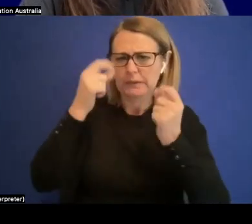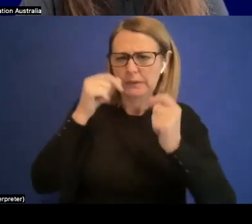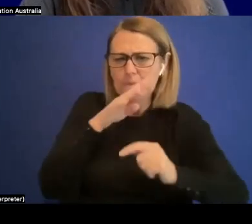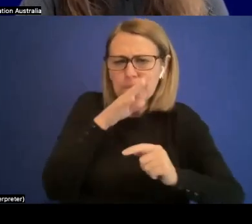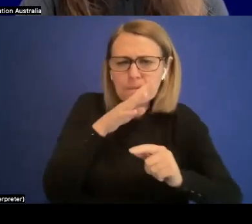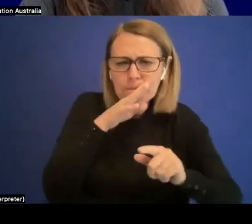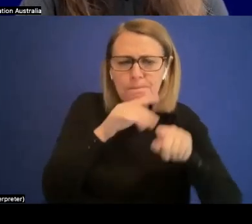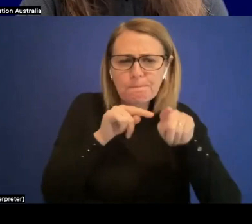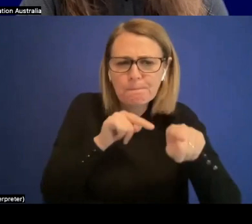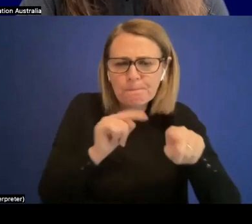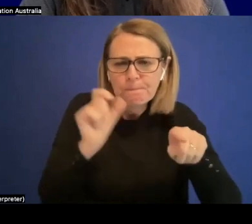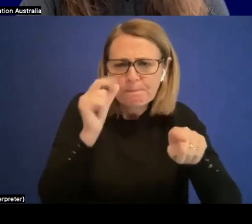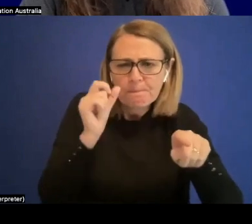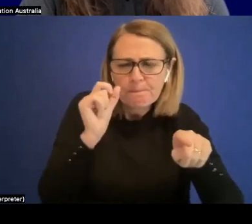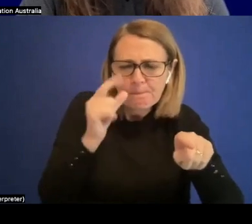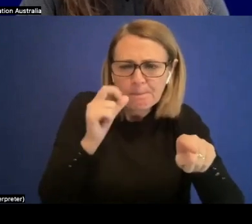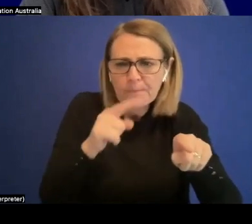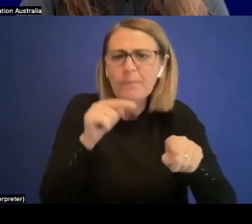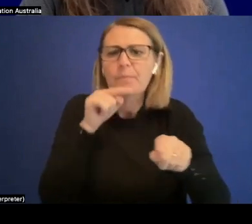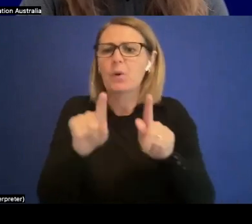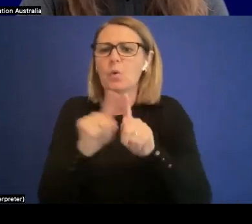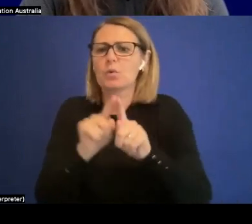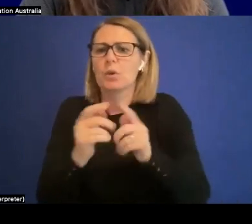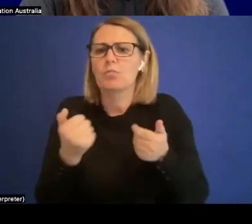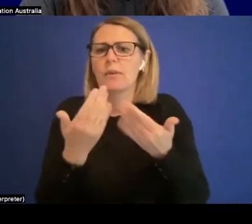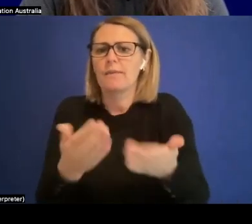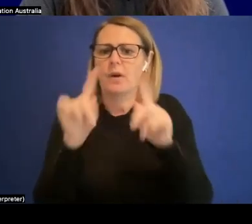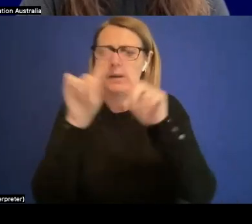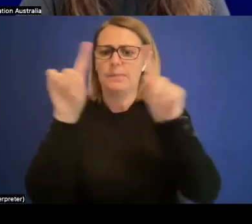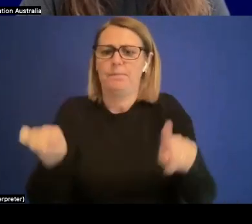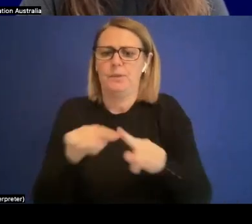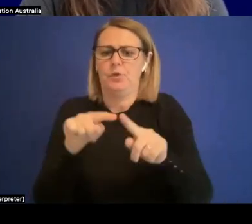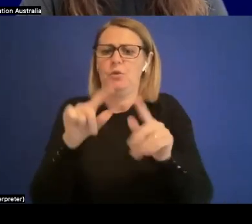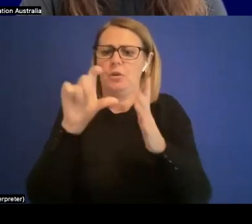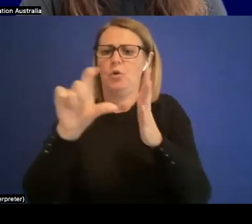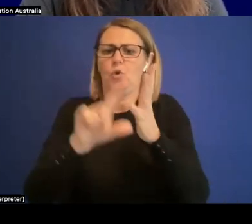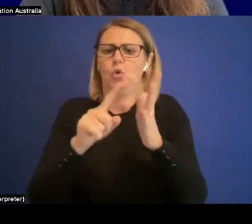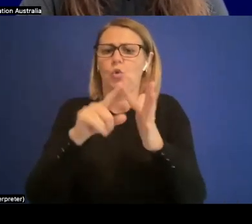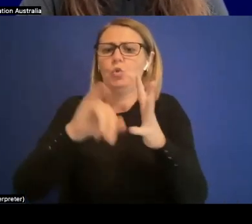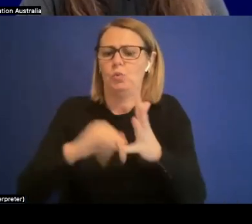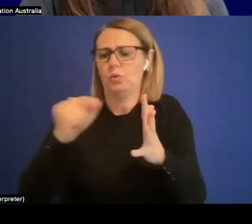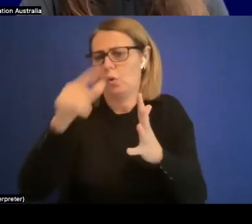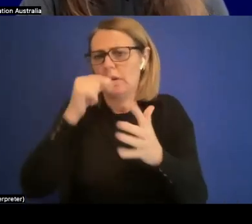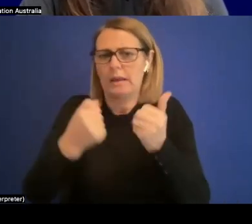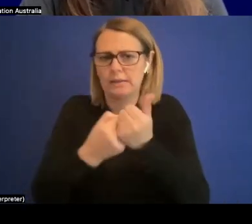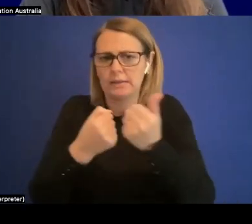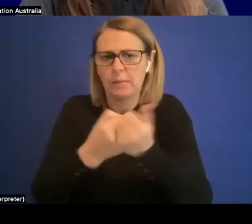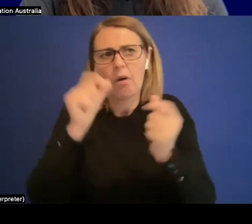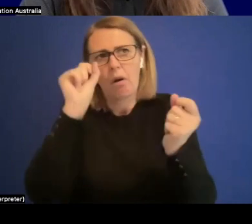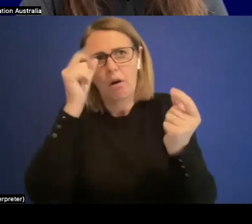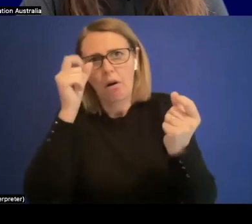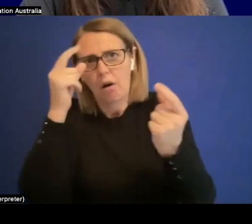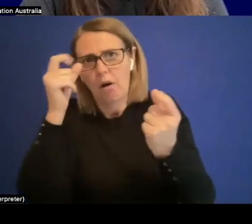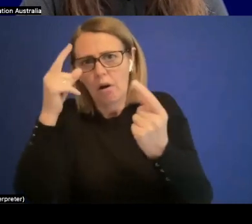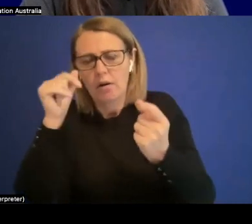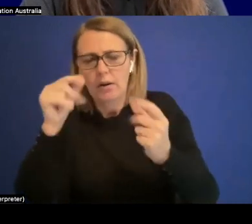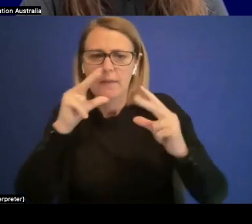providing some picture cues for supporting the comprehension of the verbal language that